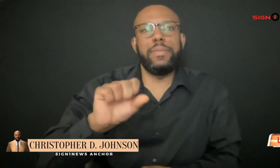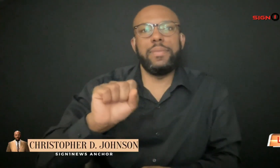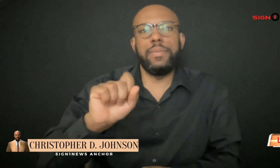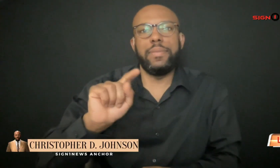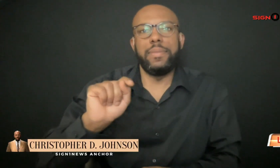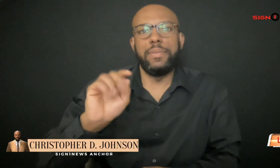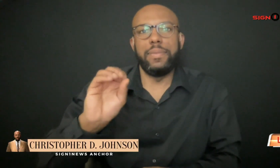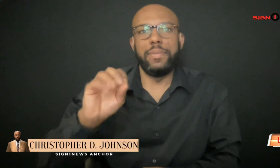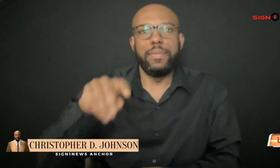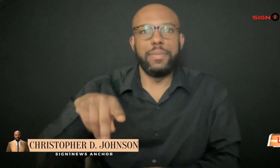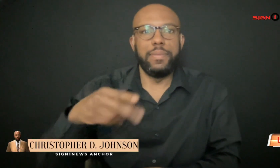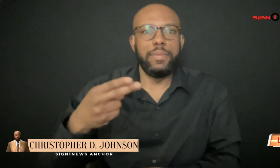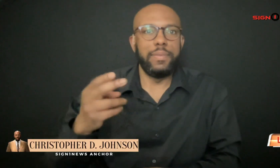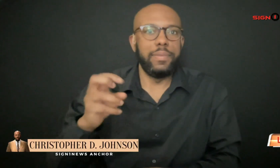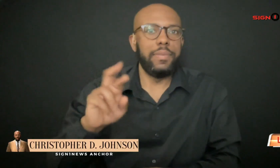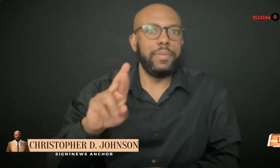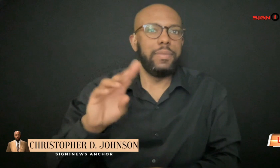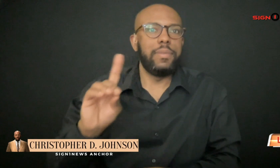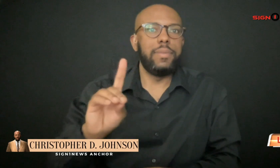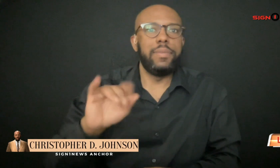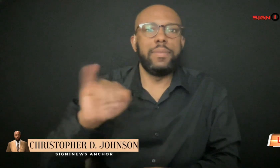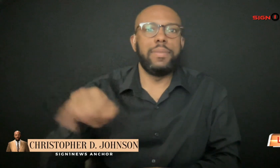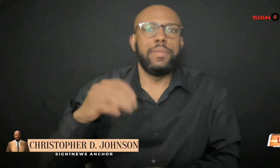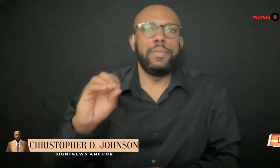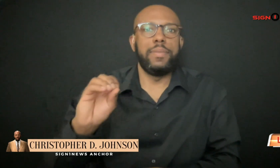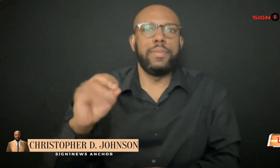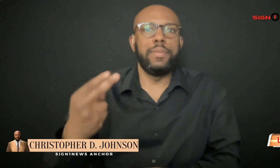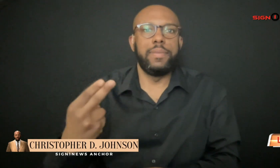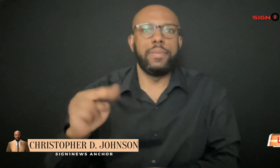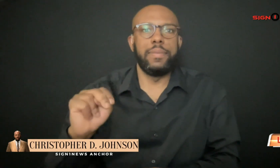I'm Sign1News anchor Christopher D Johnson